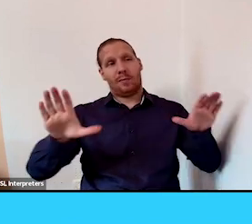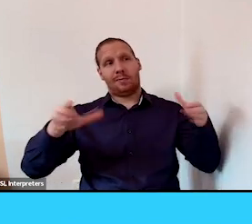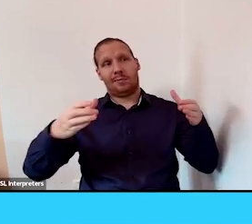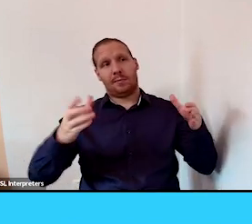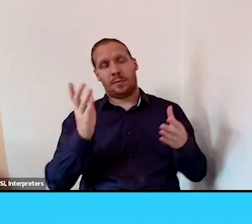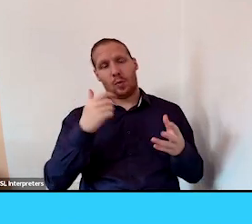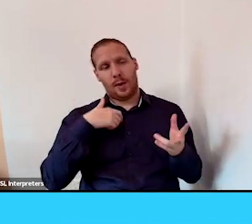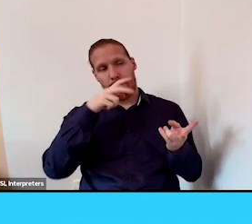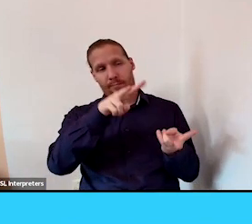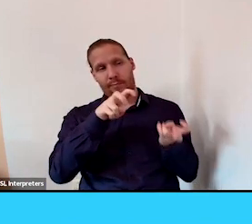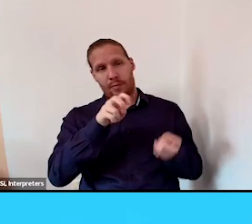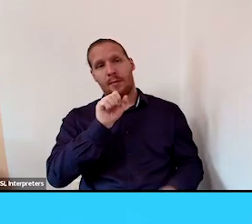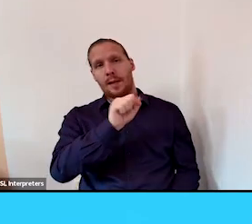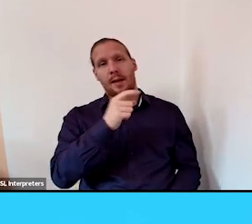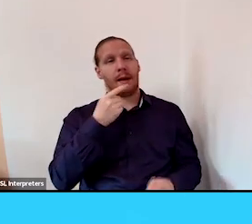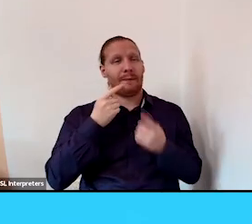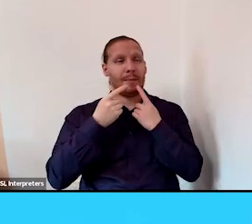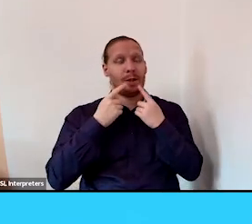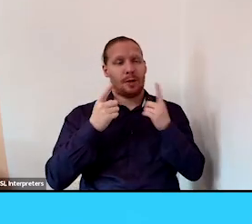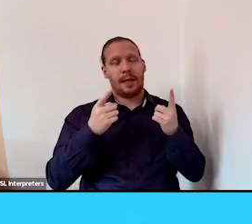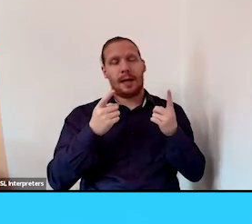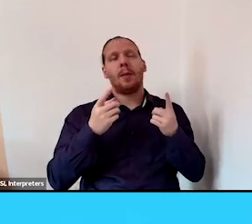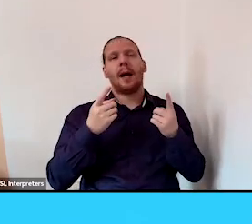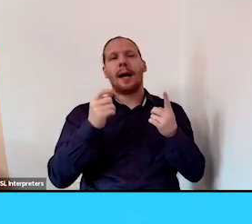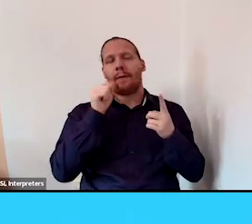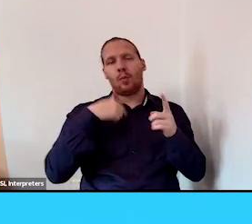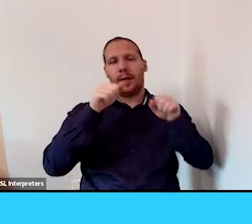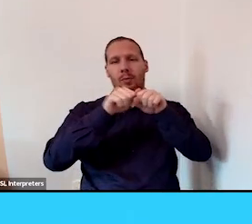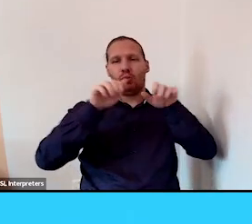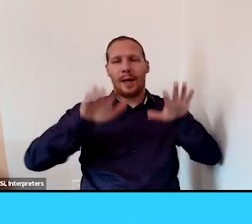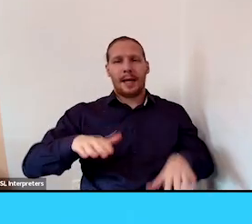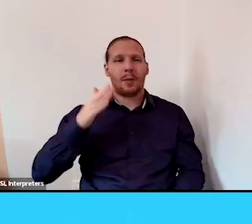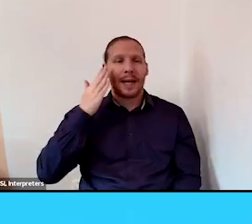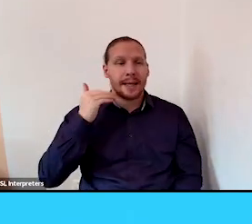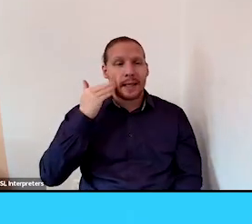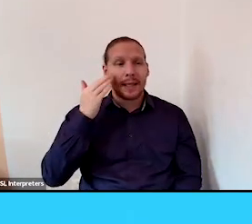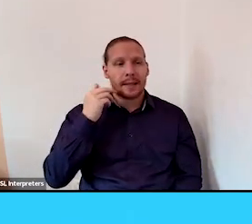If we break this down within the broad ethnic groupings, approximately 23% identified as Maori,